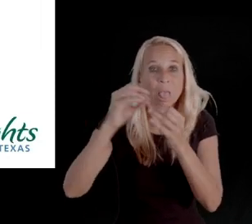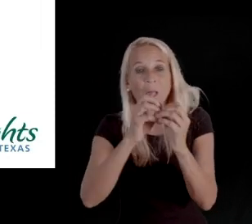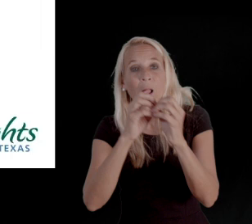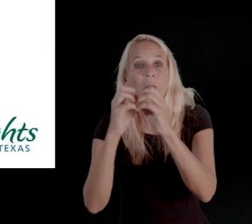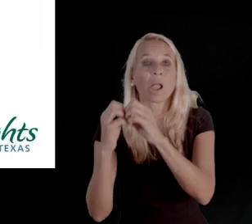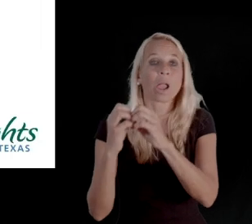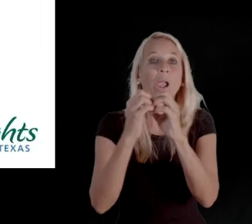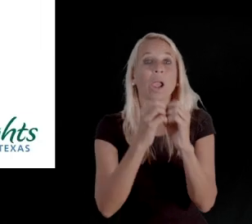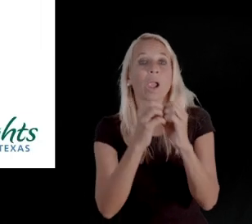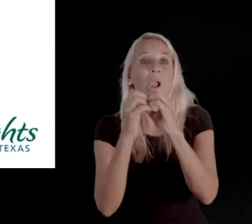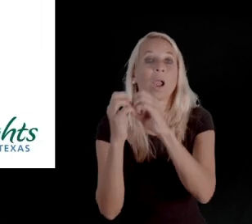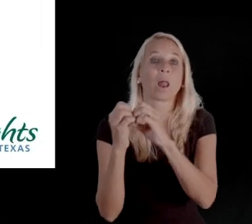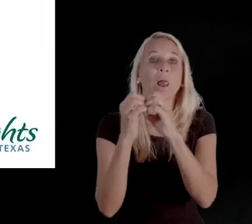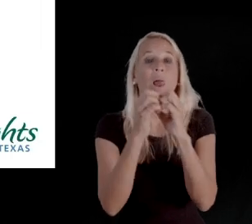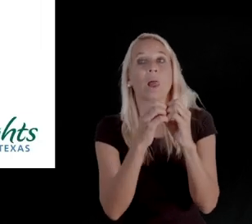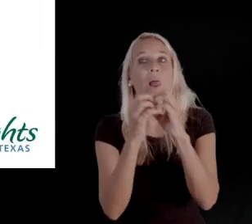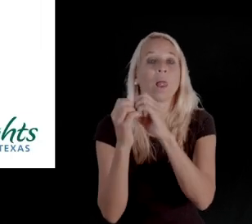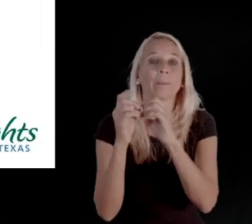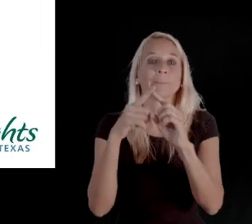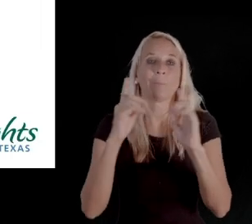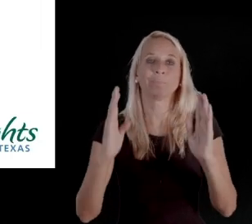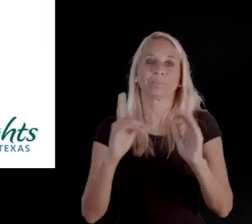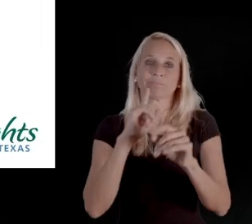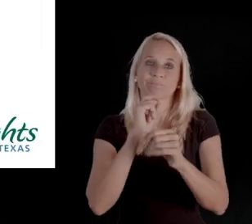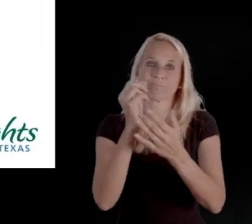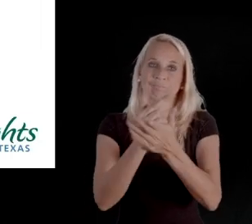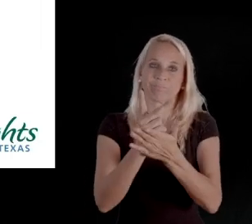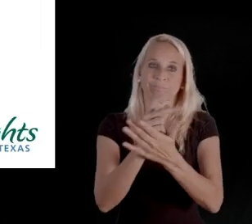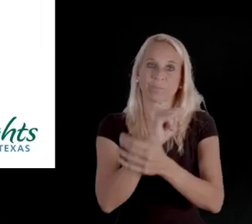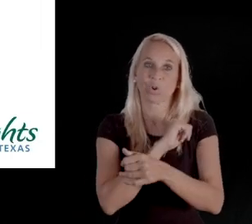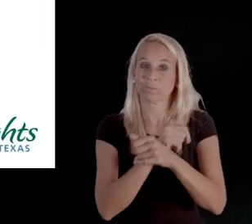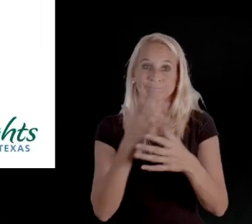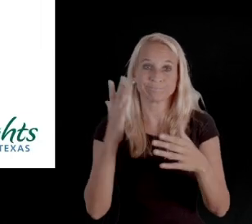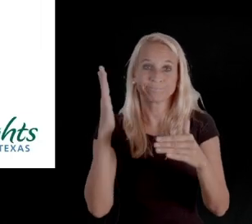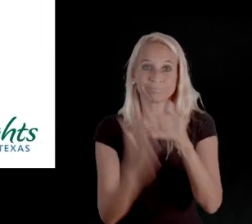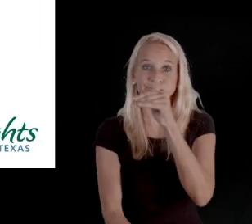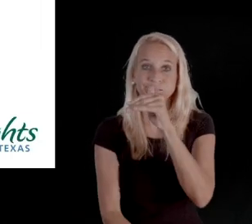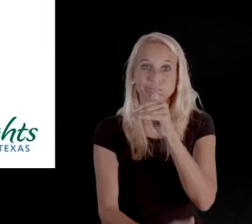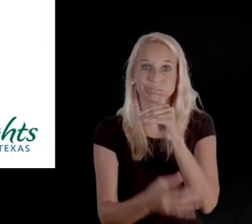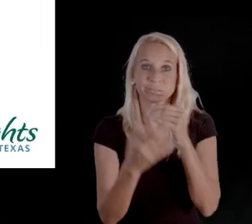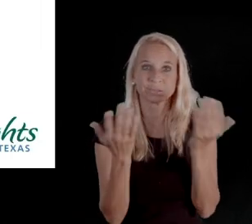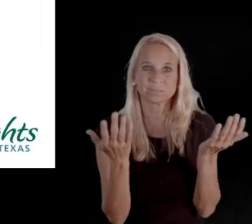about an authorization period that has expired. So if you're successful or if you lose,